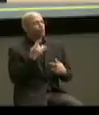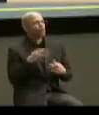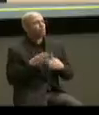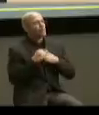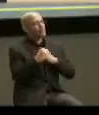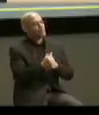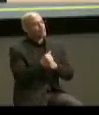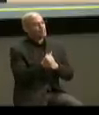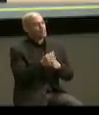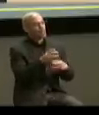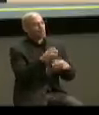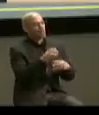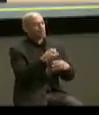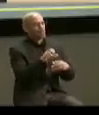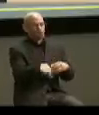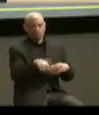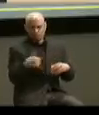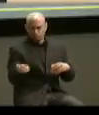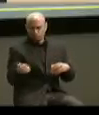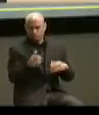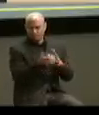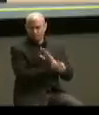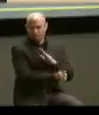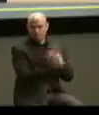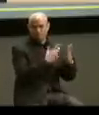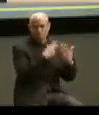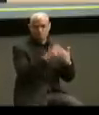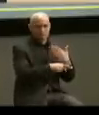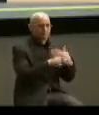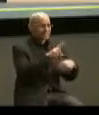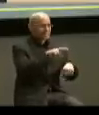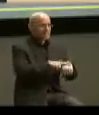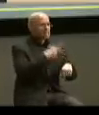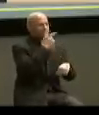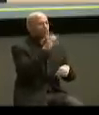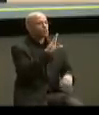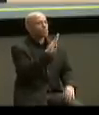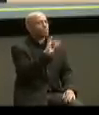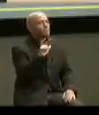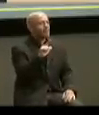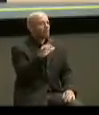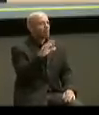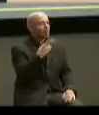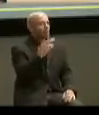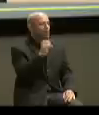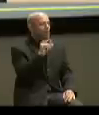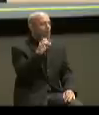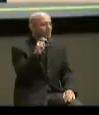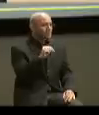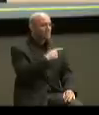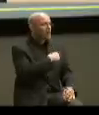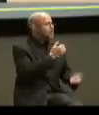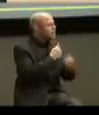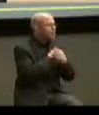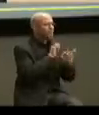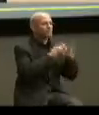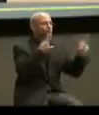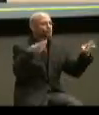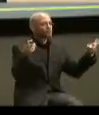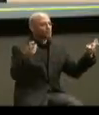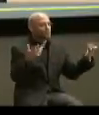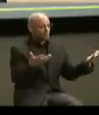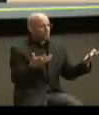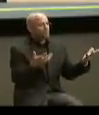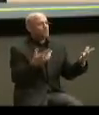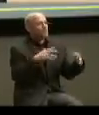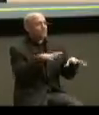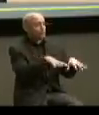ONE OF THE REASONS THE CITY OF ATLANTA HAS ONE OF THE LEADING